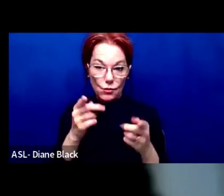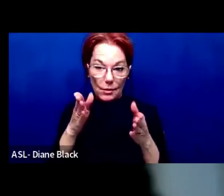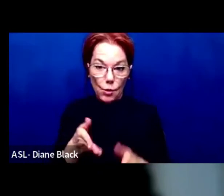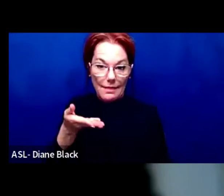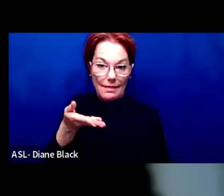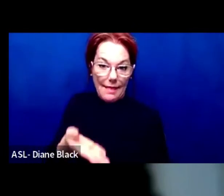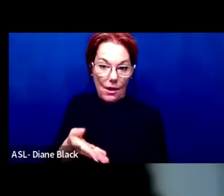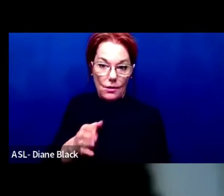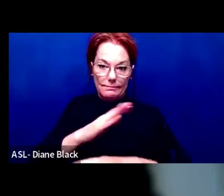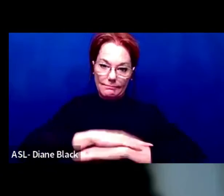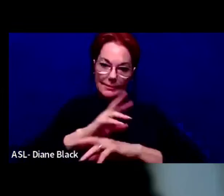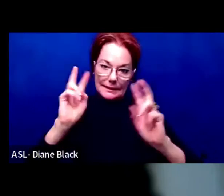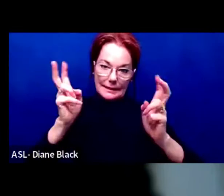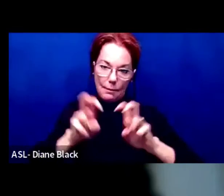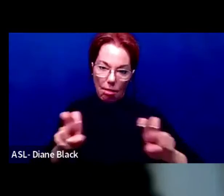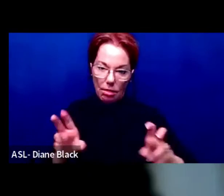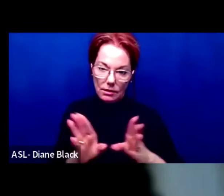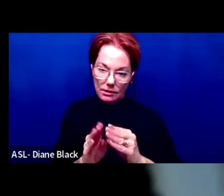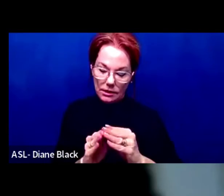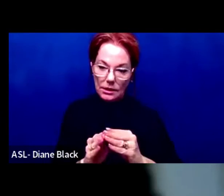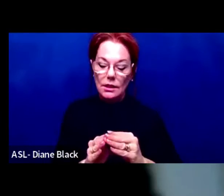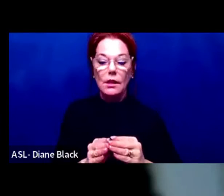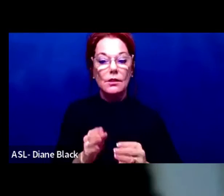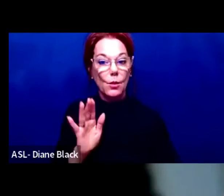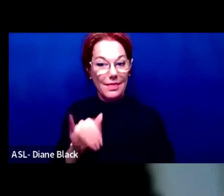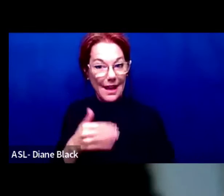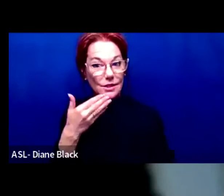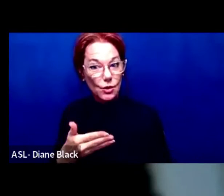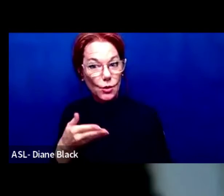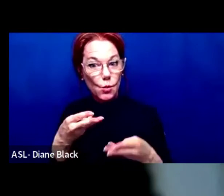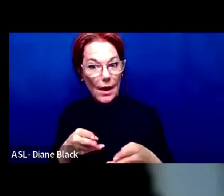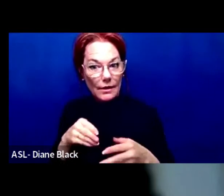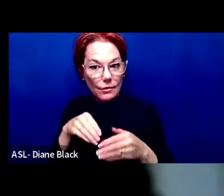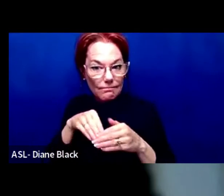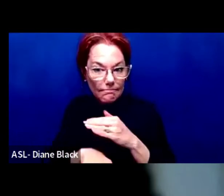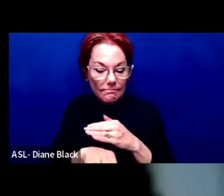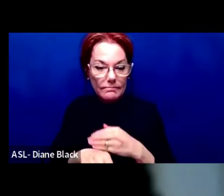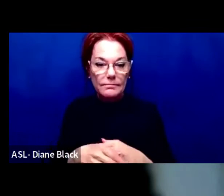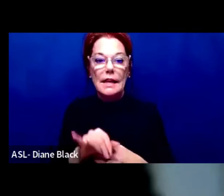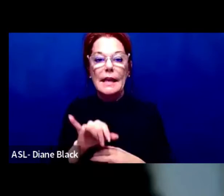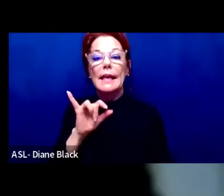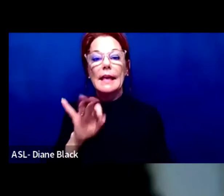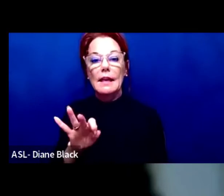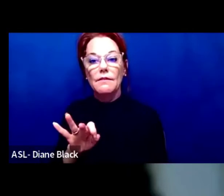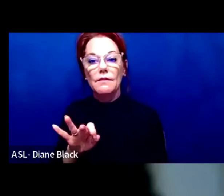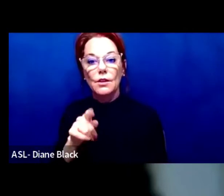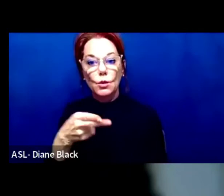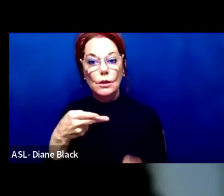great way to sort of, to start, that's a great way to get in the door, is if you can get on some of those committees or get on